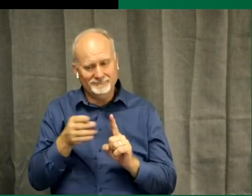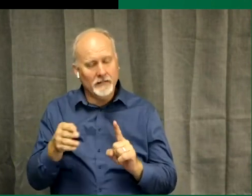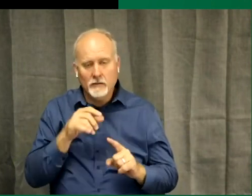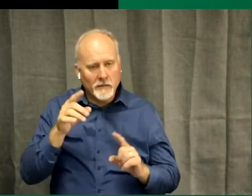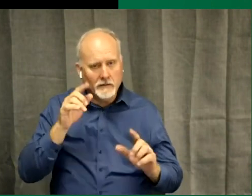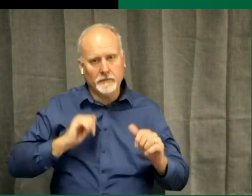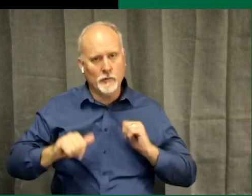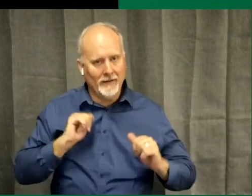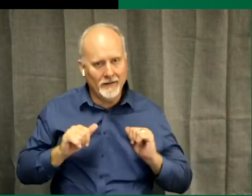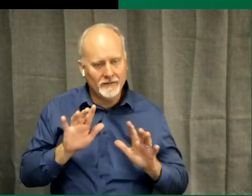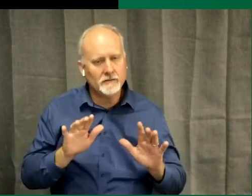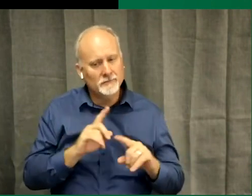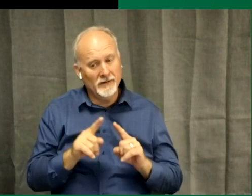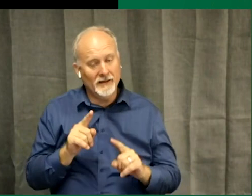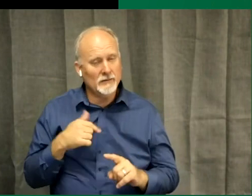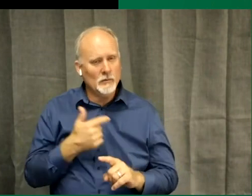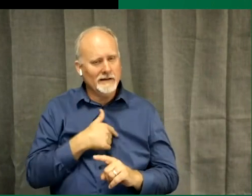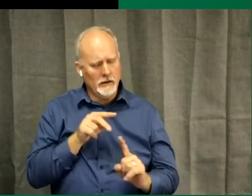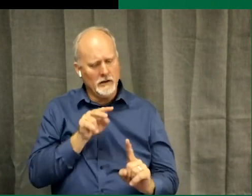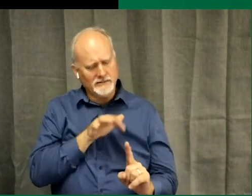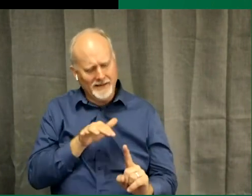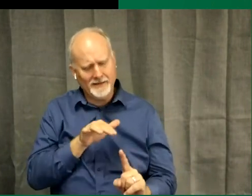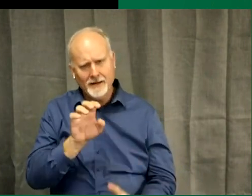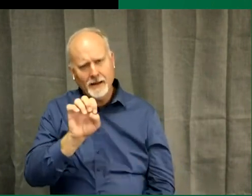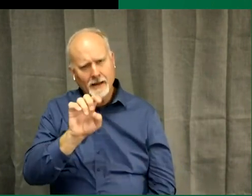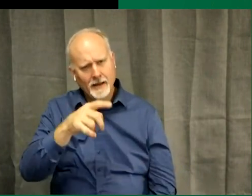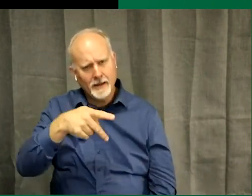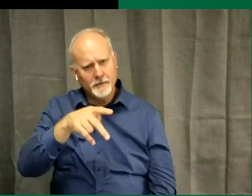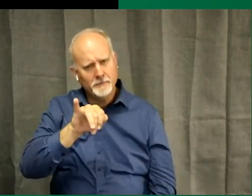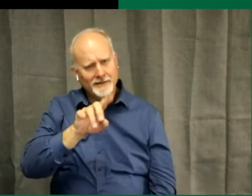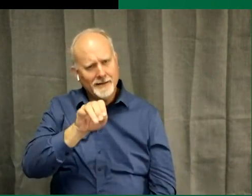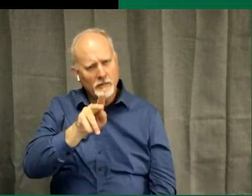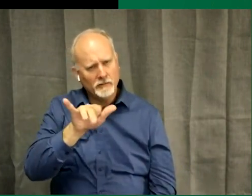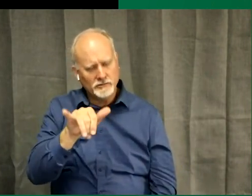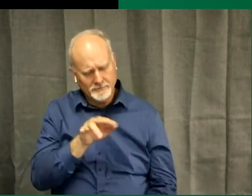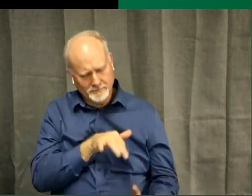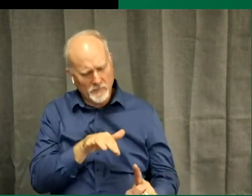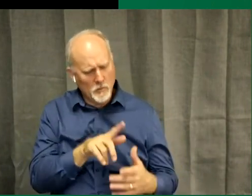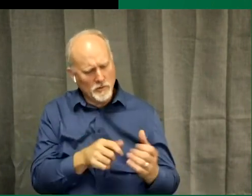way an epidemiologist looks at it we look at what can cause extreme growth going up and halloween